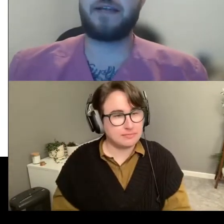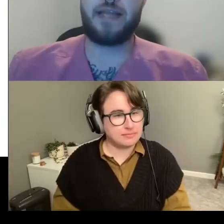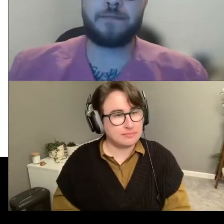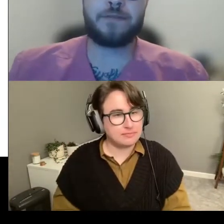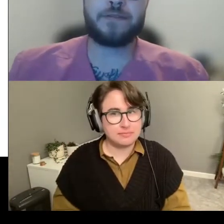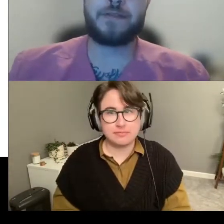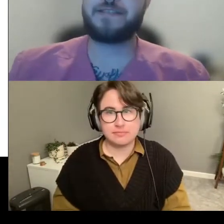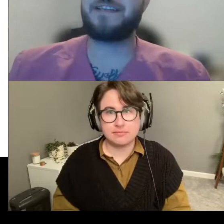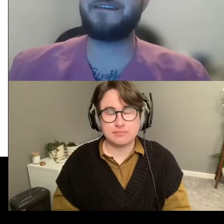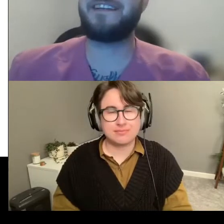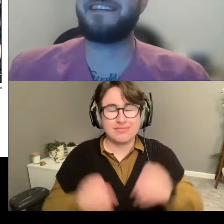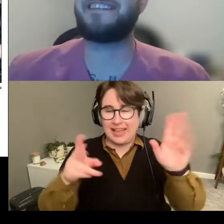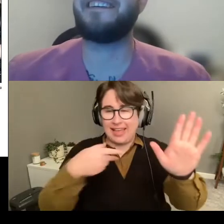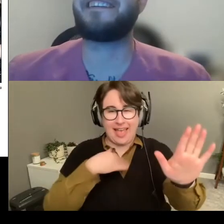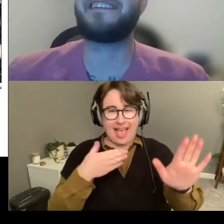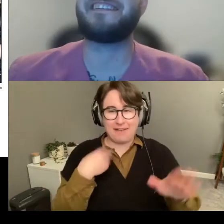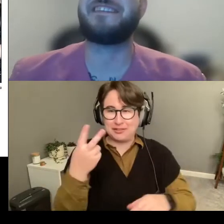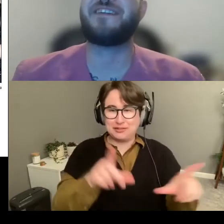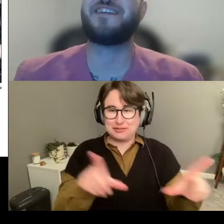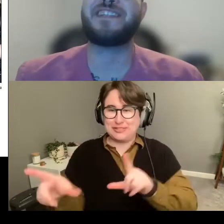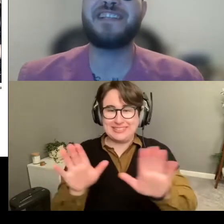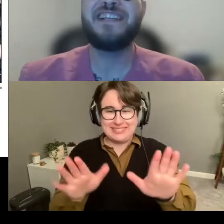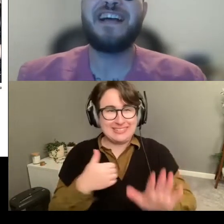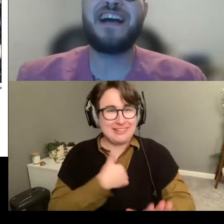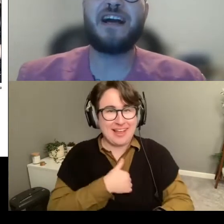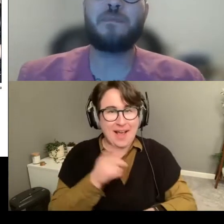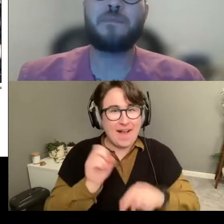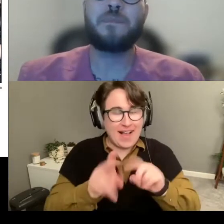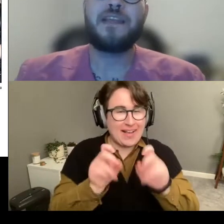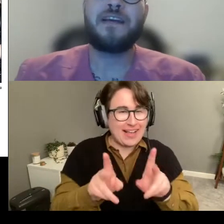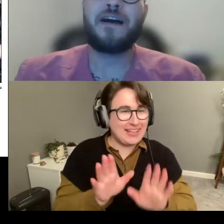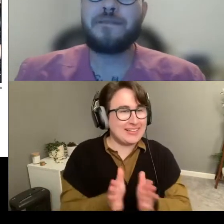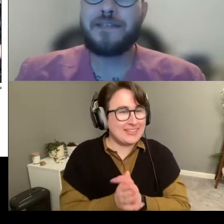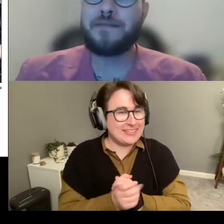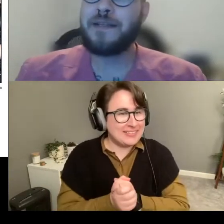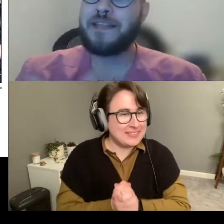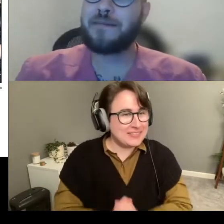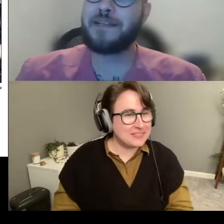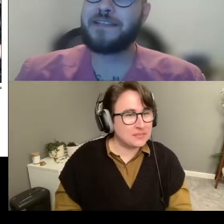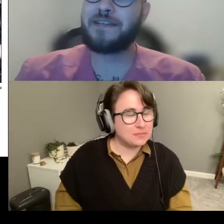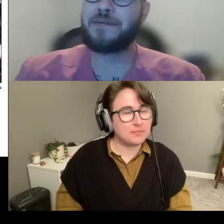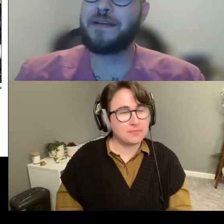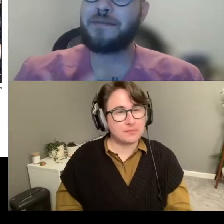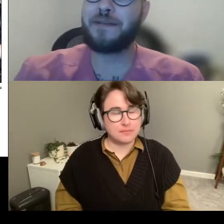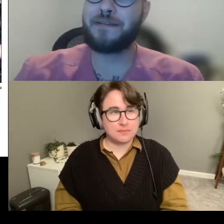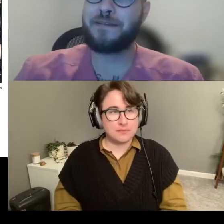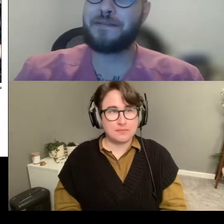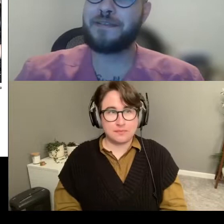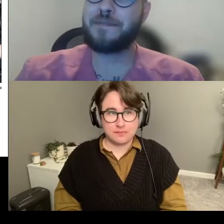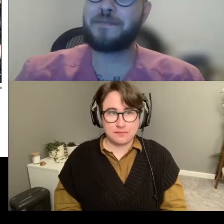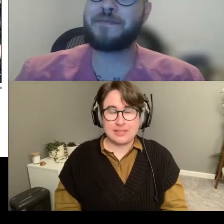Sorry, I have two screens going, so I couldn't see my mouse. Often, when we think about sexual health, we also sometimes